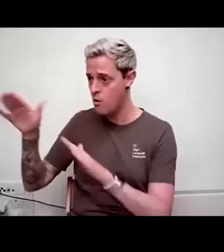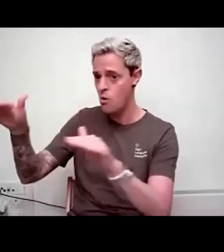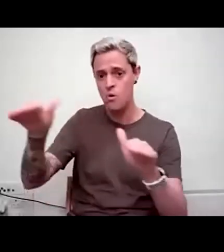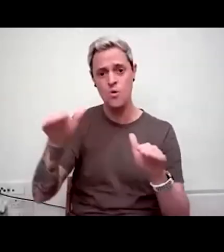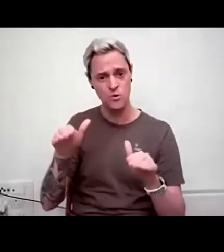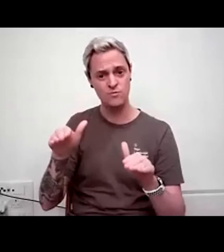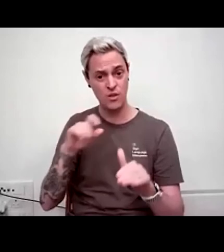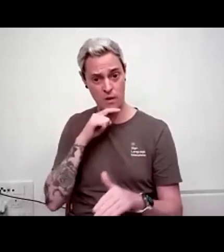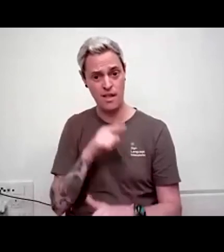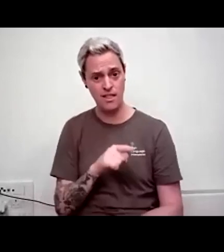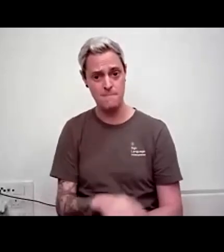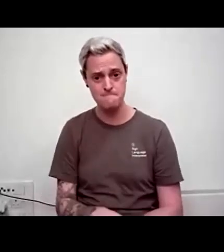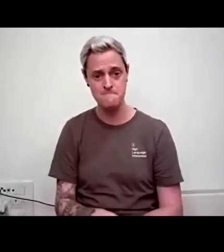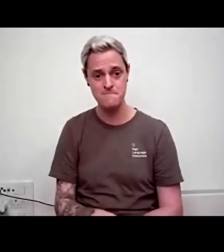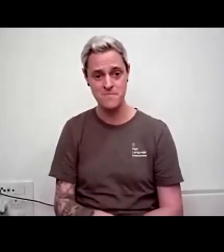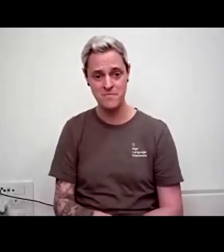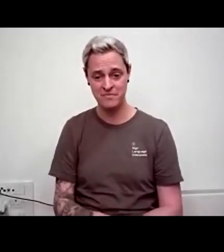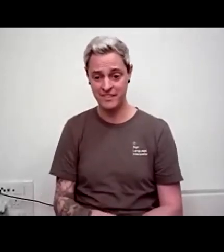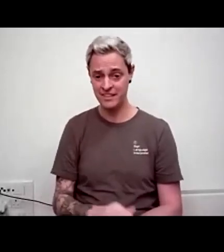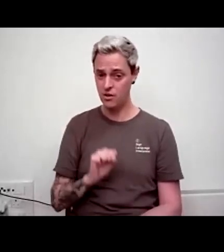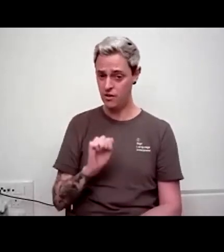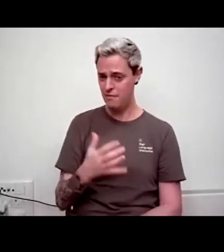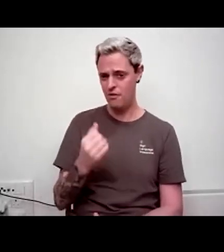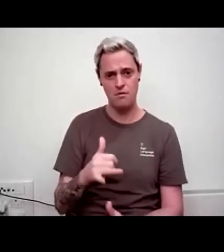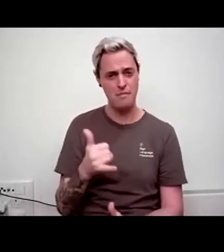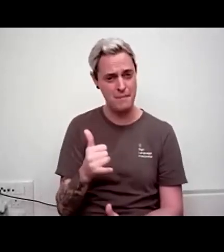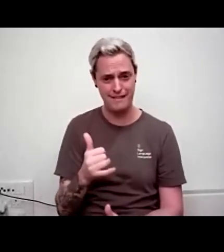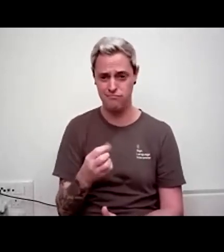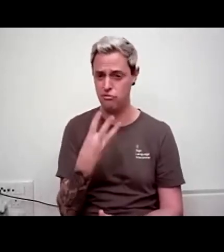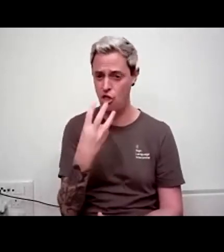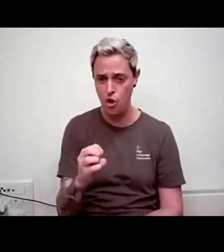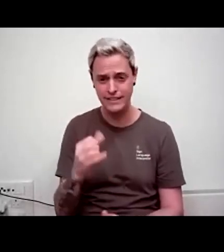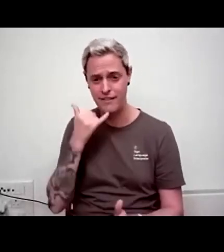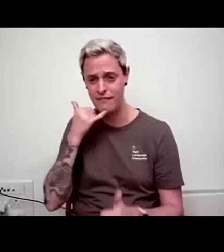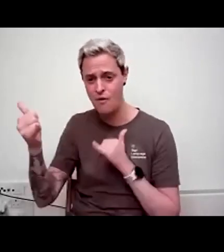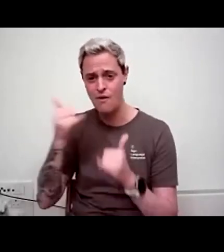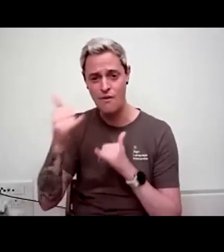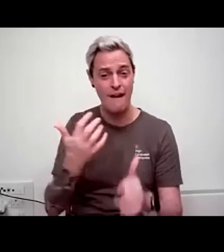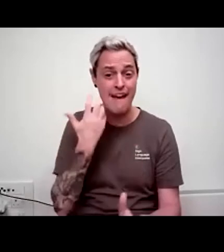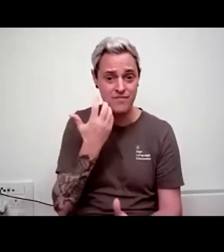This puts him at wanting to make approximately 30 phone calls a day.